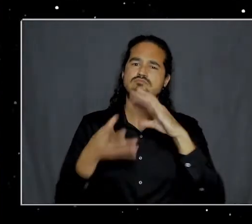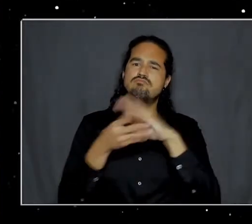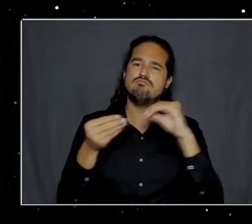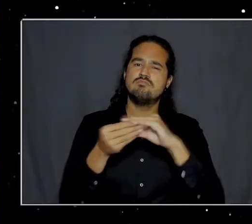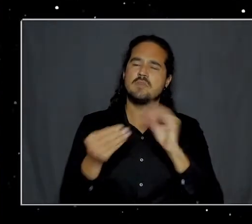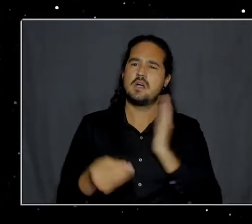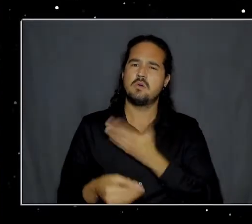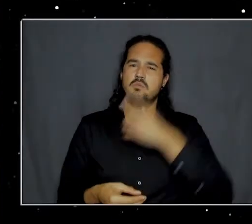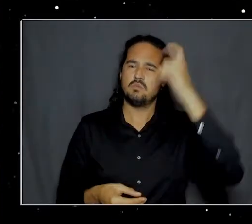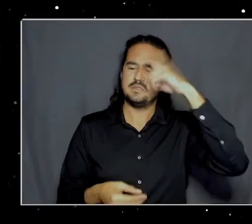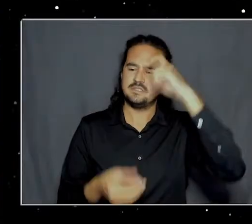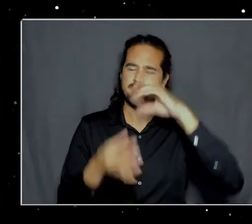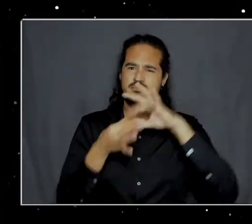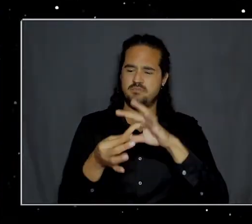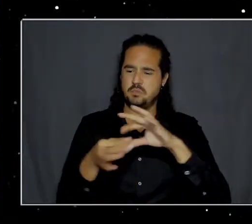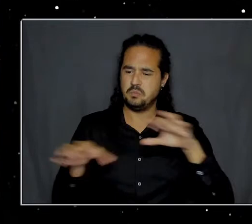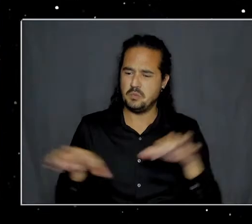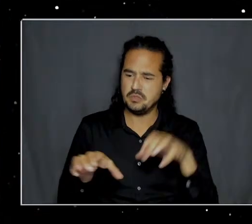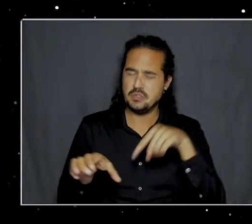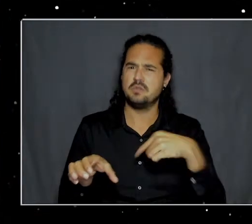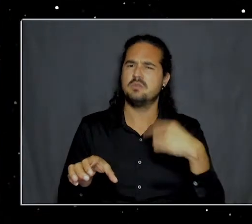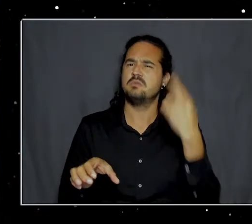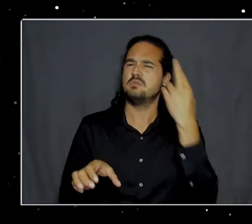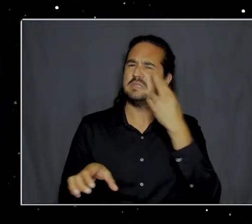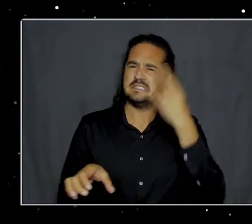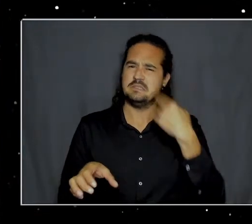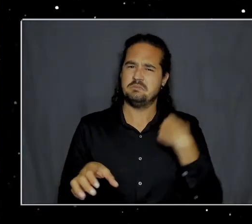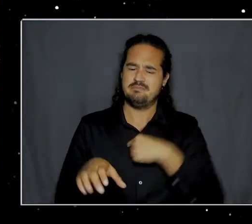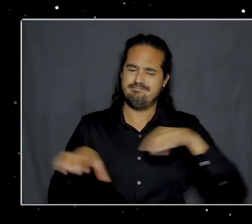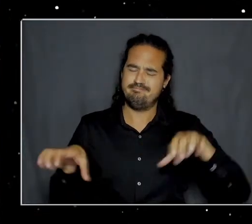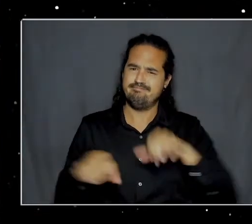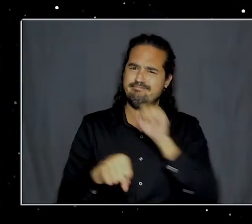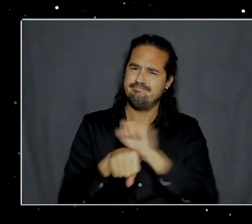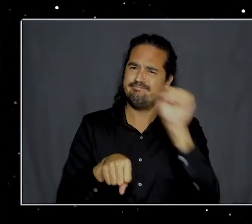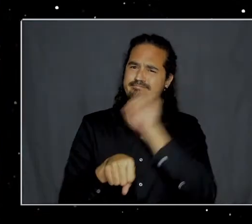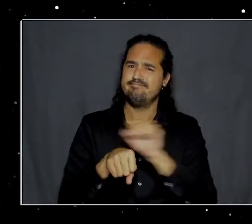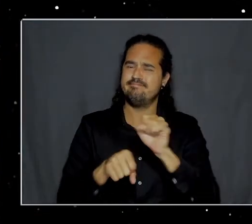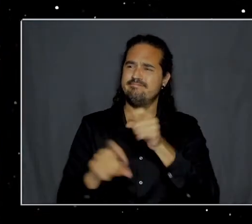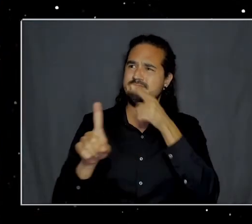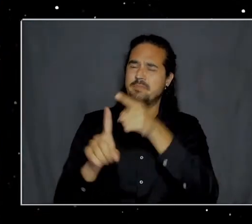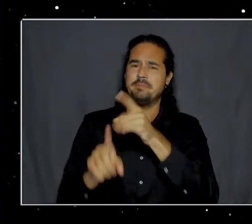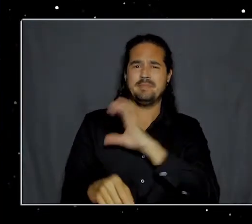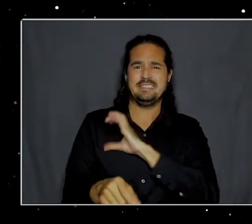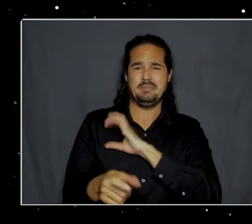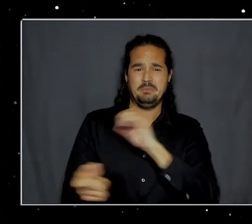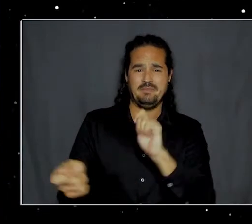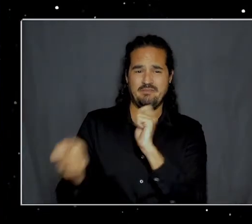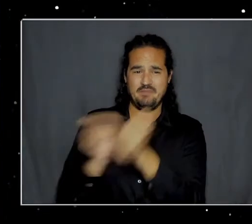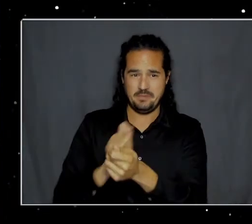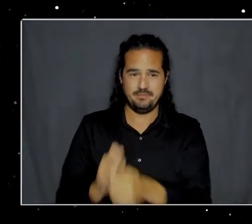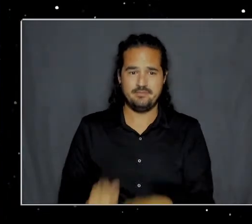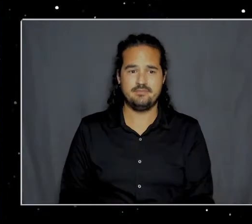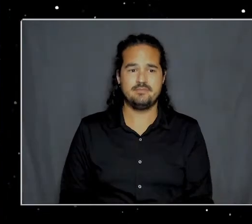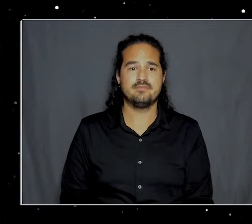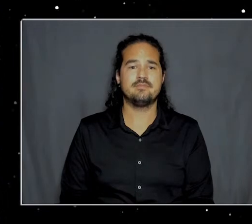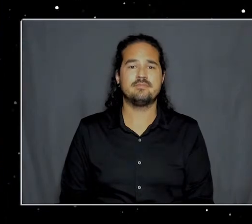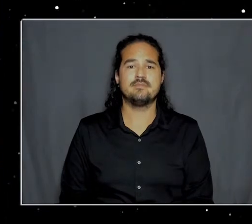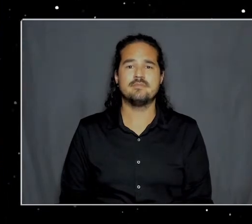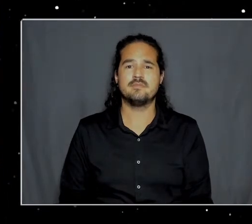INSIGHT TO THIS WORK AND OUR WHY, WHY WE WORK ON POLICE REFORM. ANNALESA THOMAS: